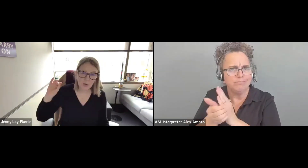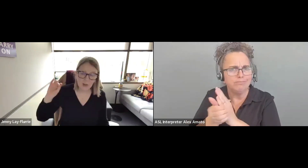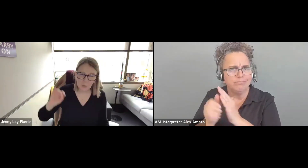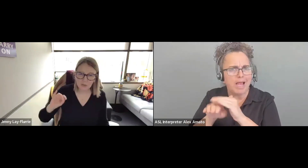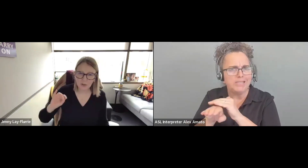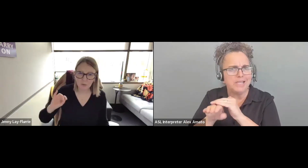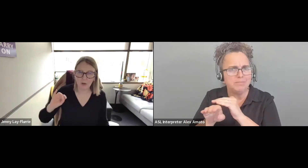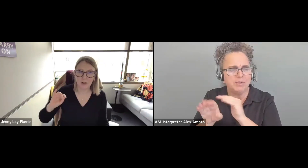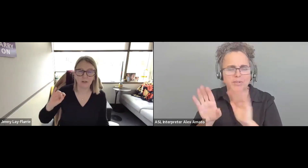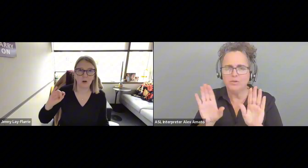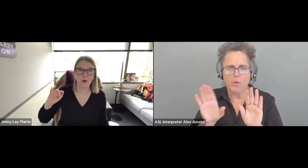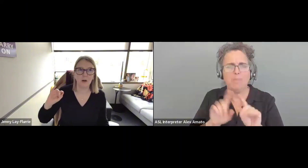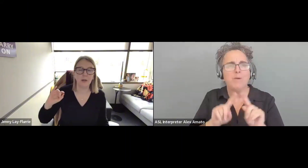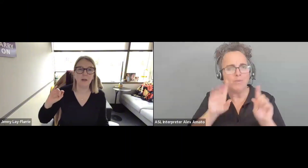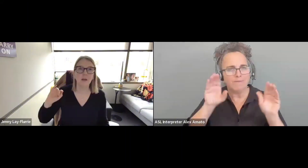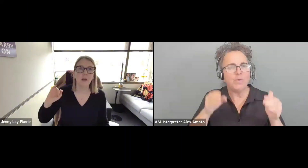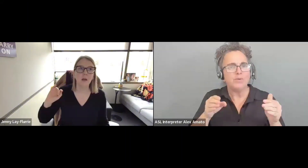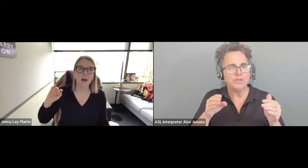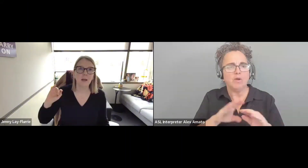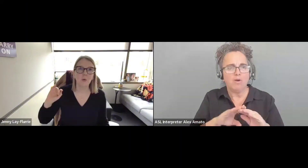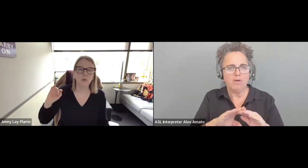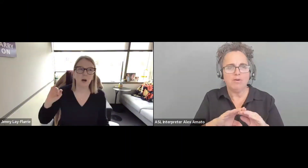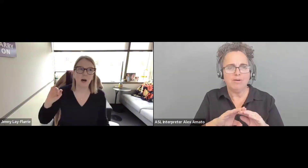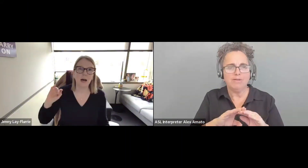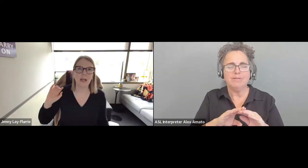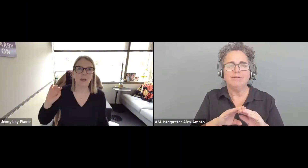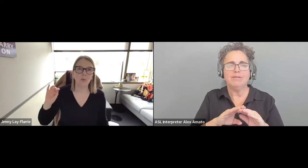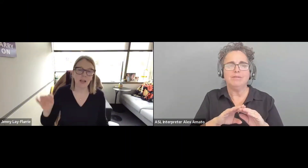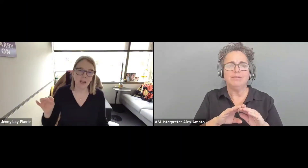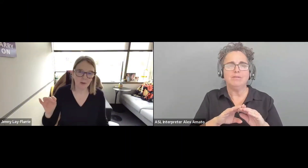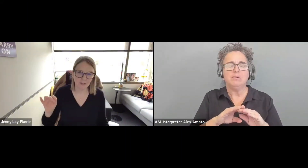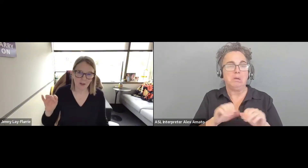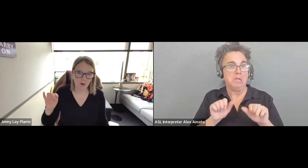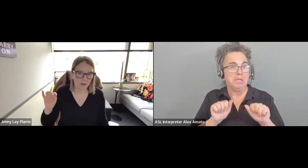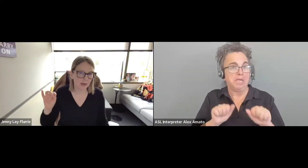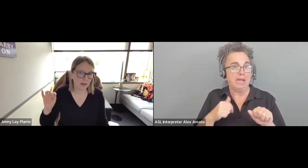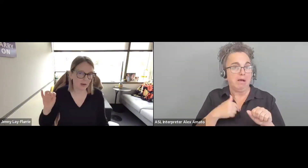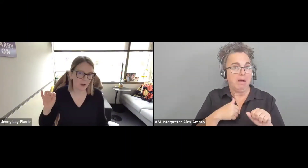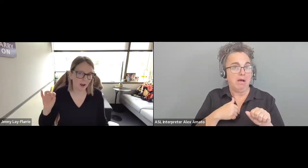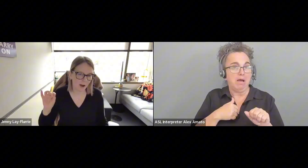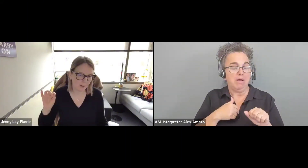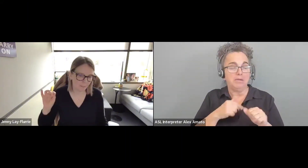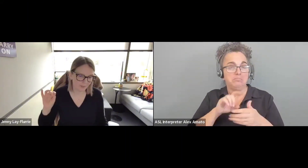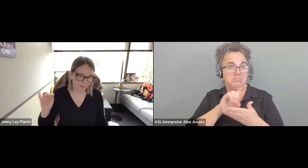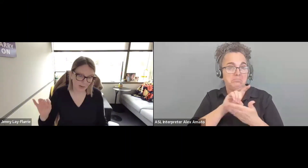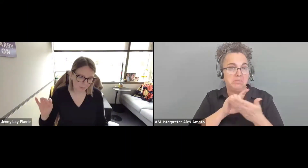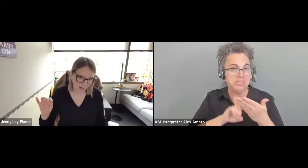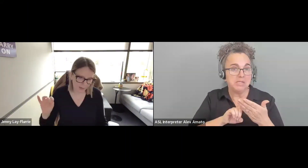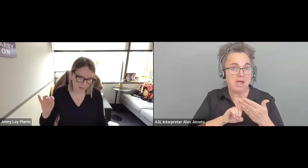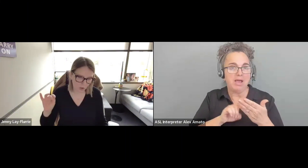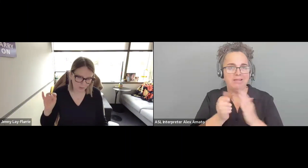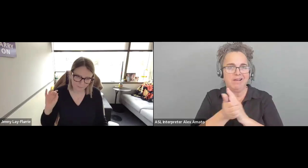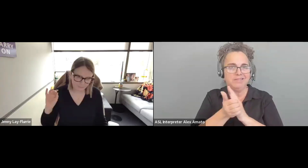but we also worked on, "Could I create myself a skilling package